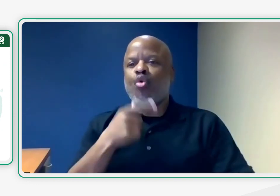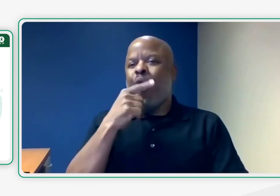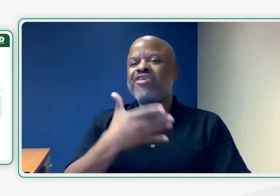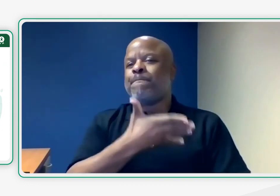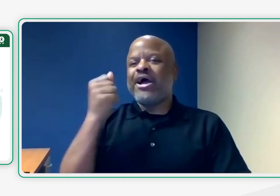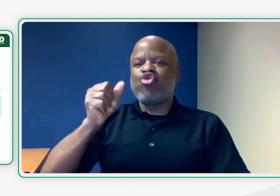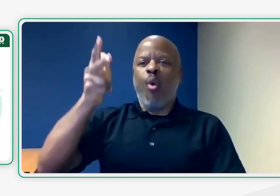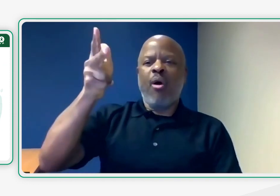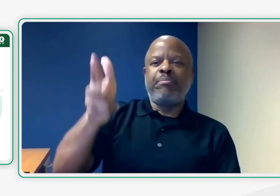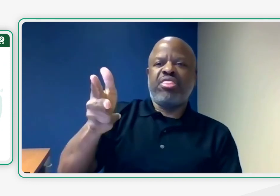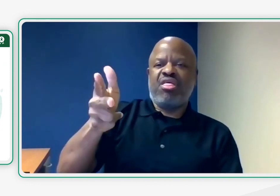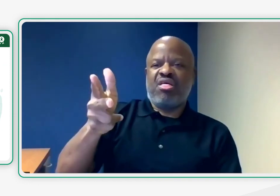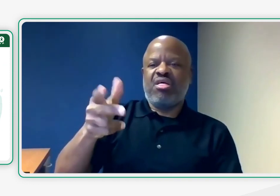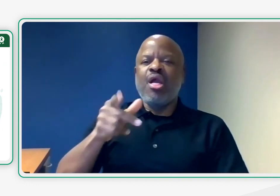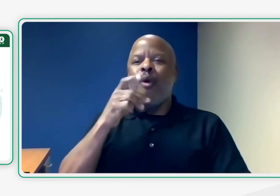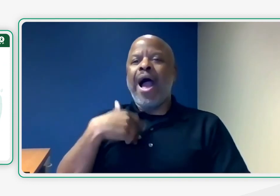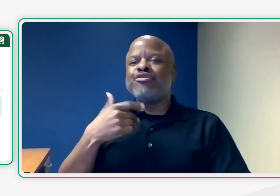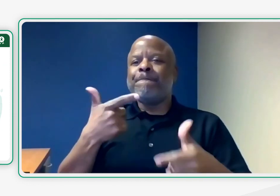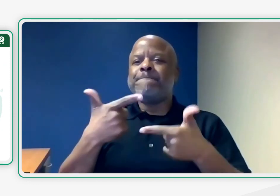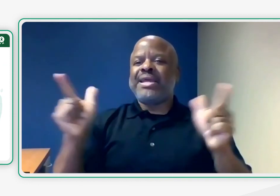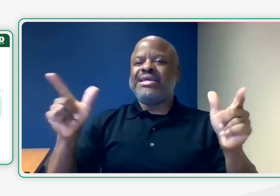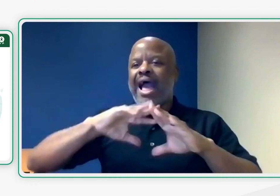You might be in competition with each other on: Who has the best car? Or